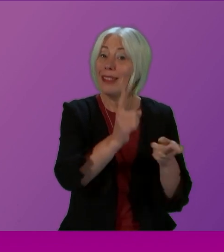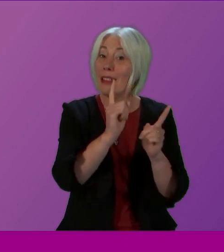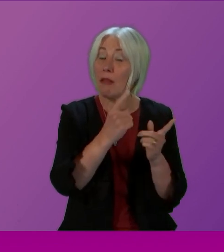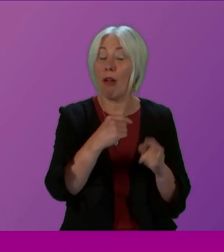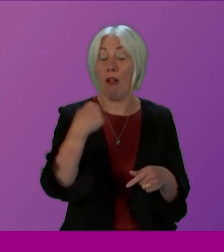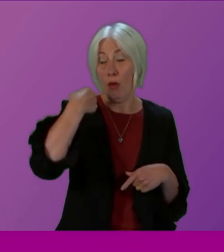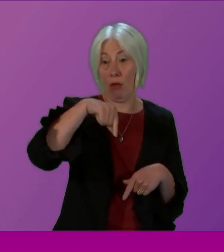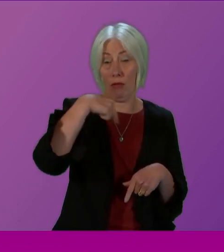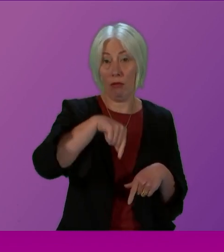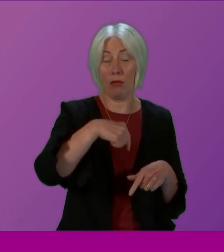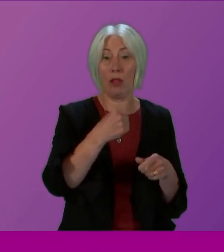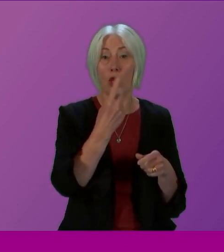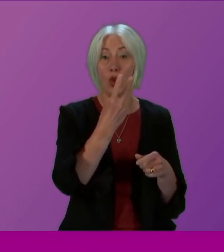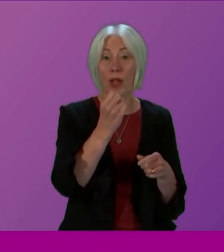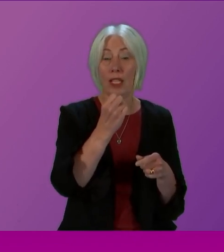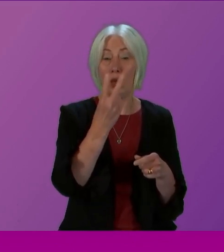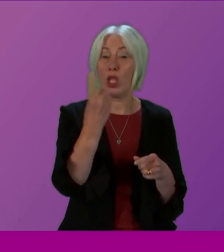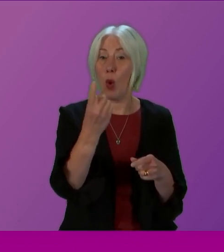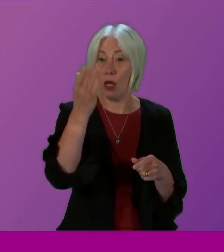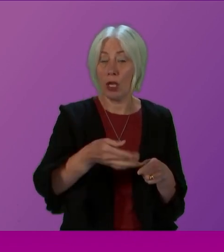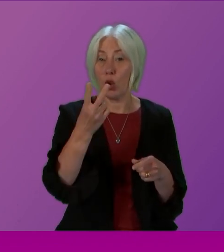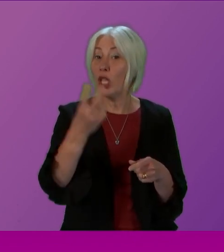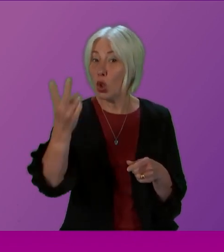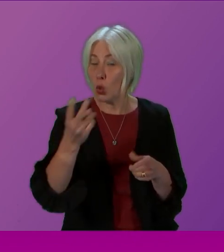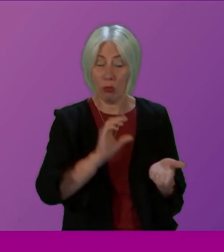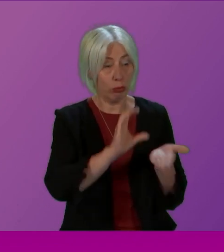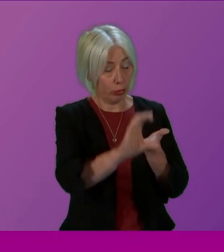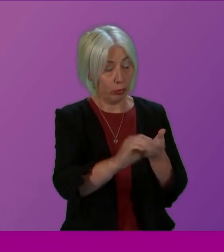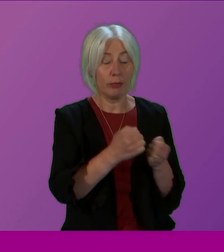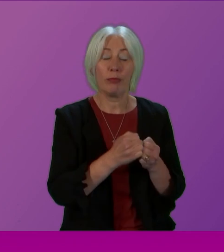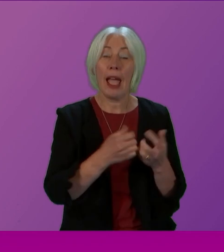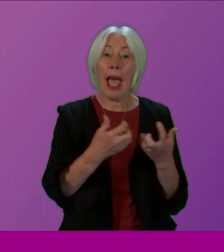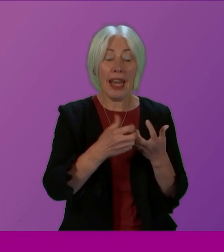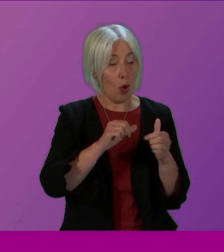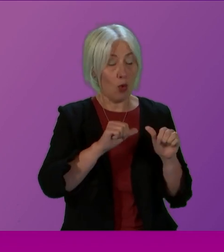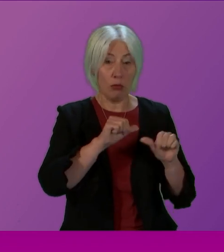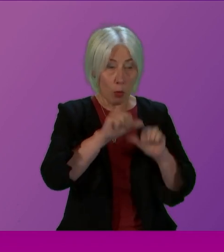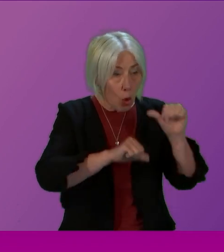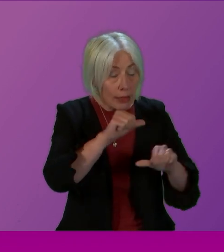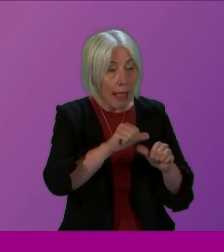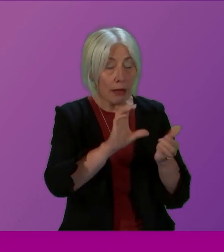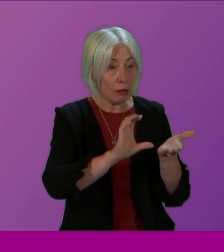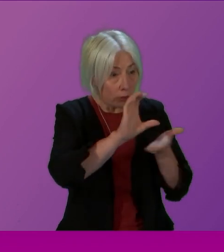2021-22 and of the process by which the payments were arrived at.